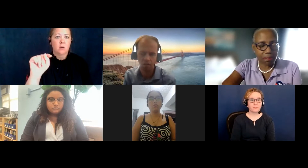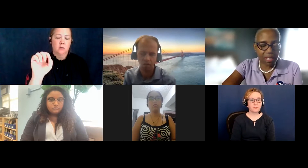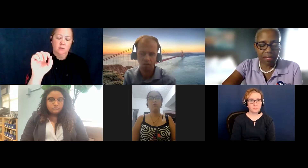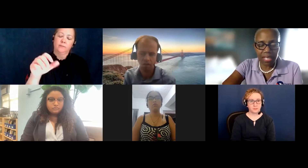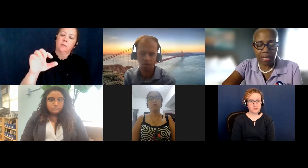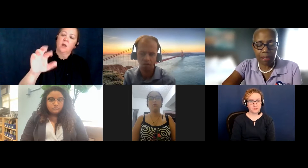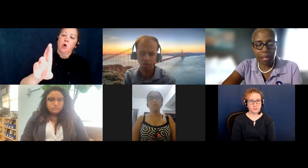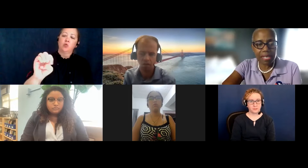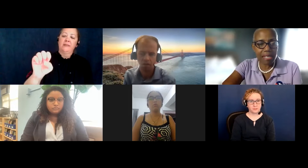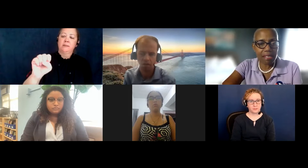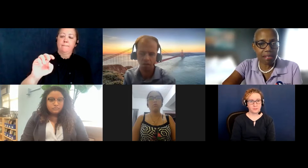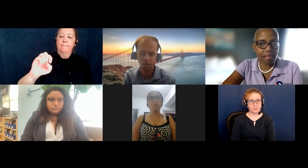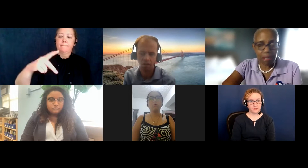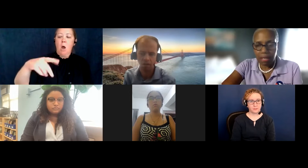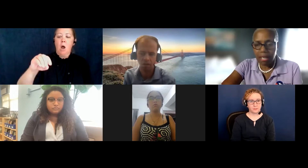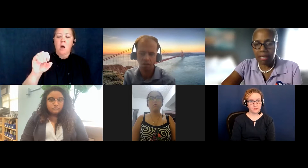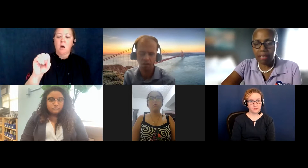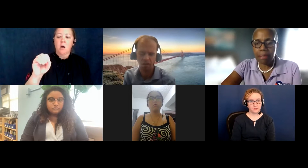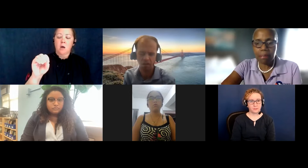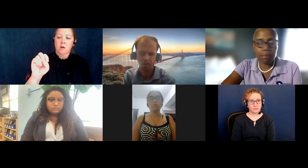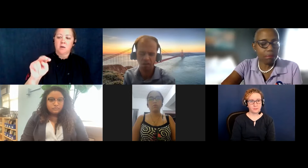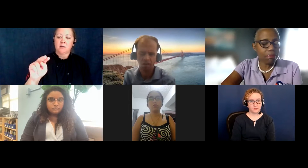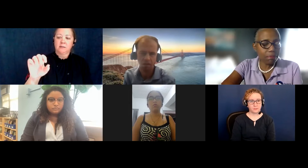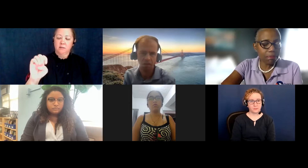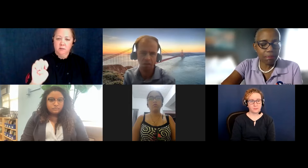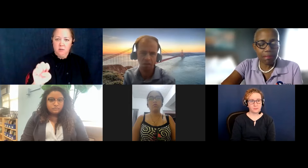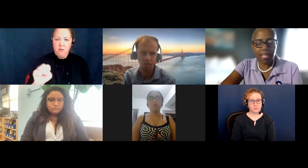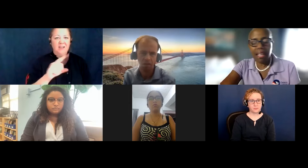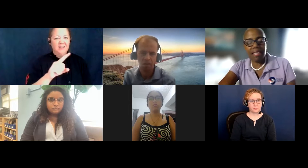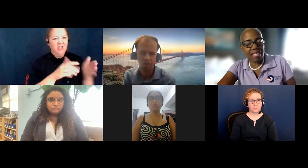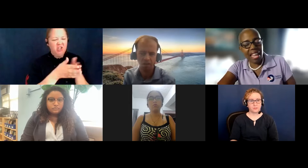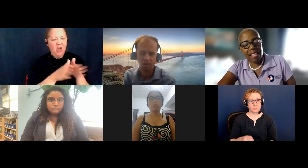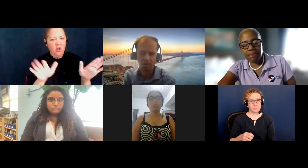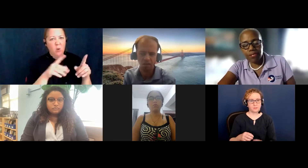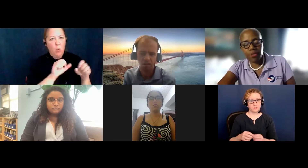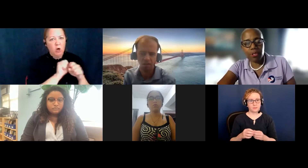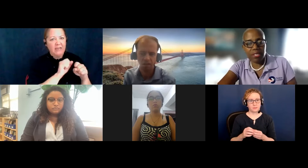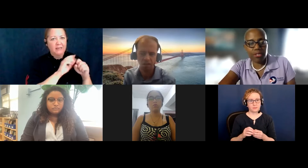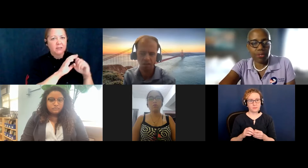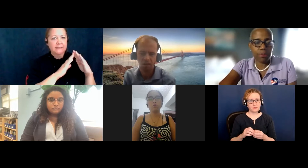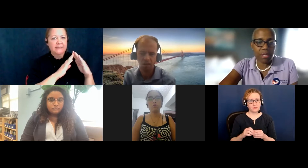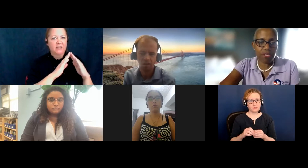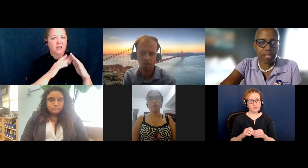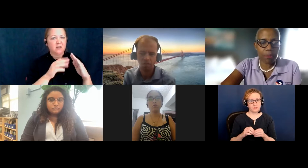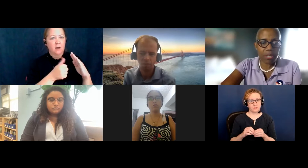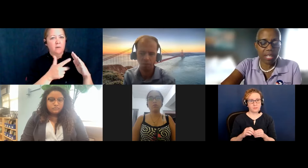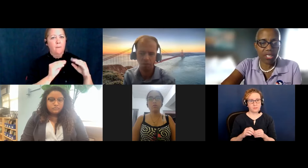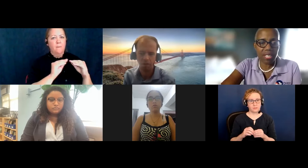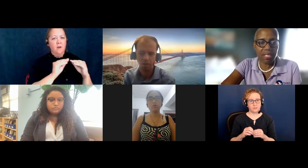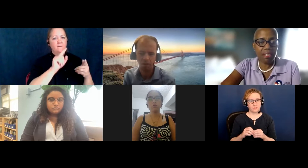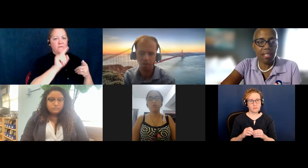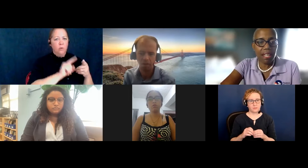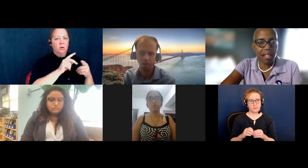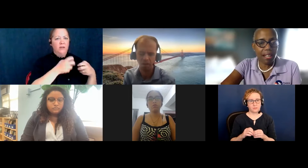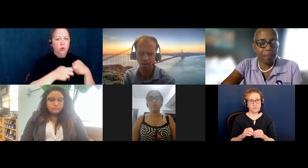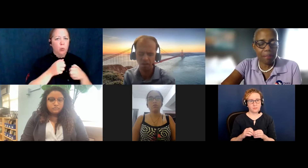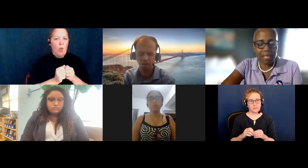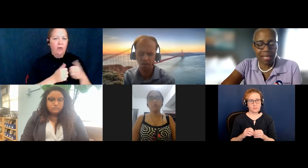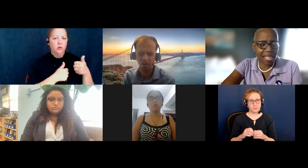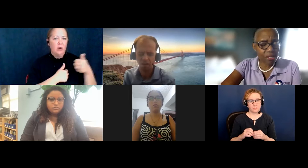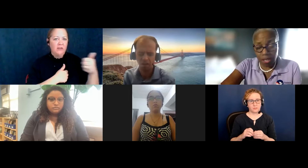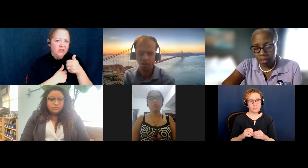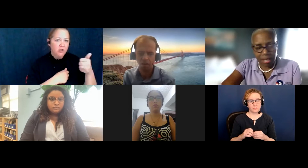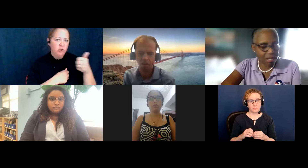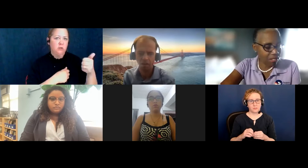living in a place that is having fewer issues with transportation and things like that. You don't